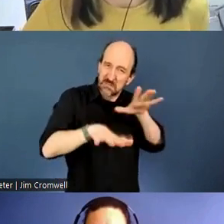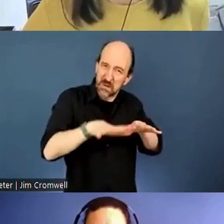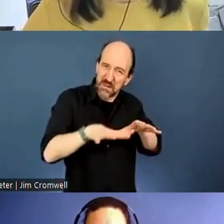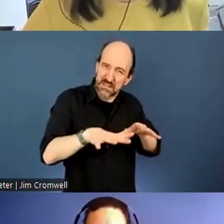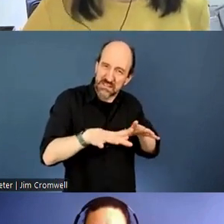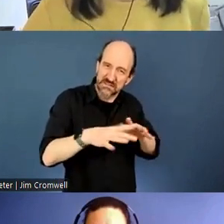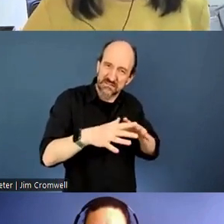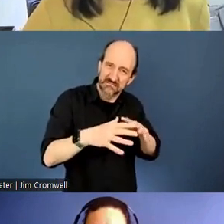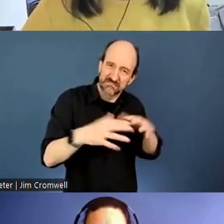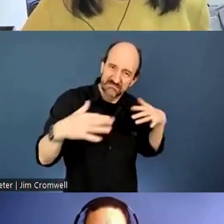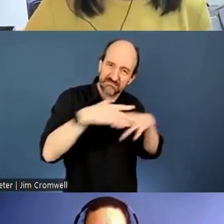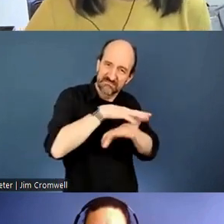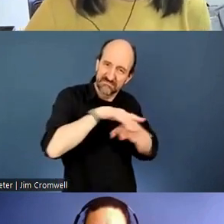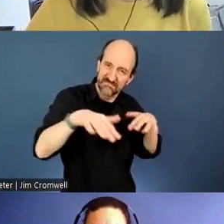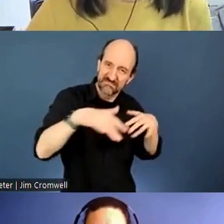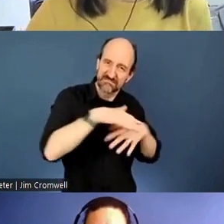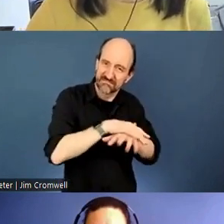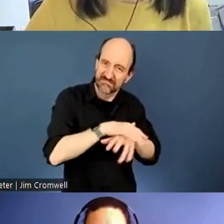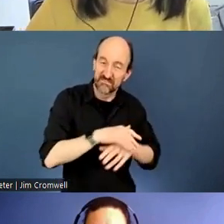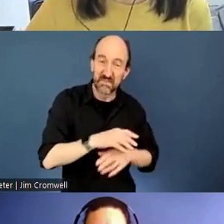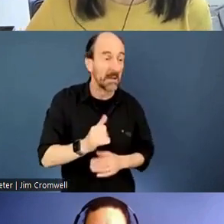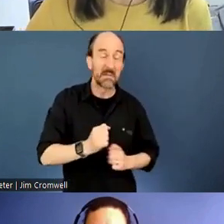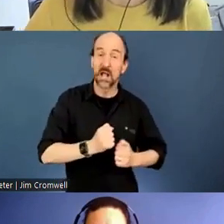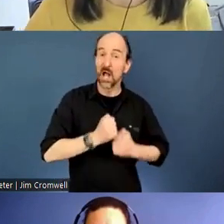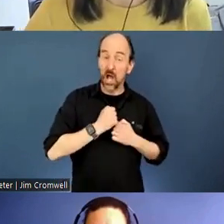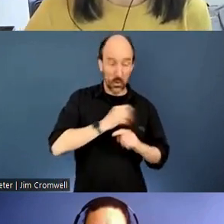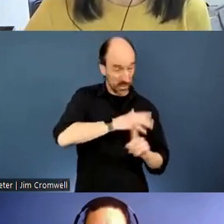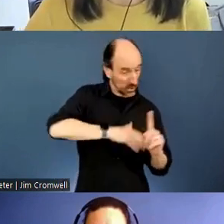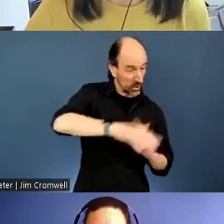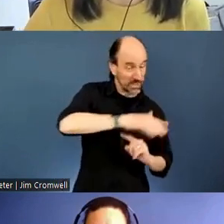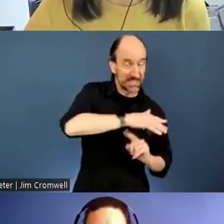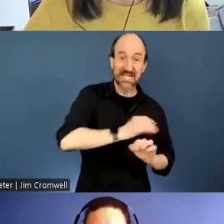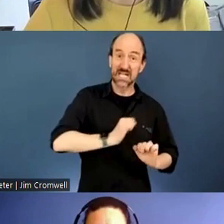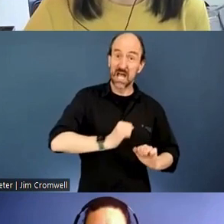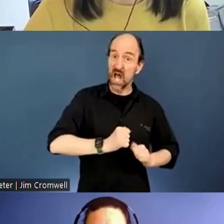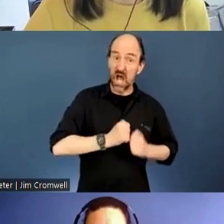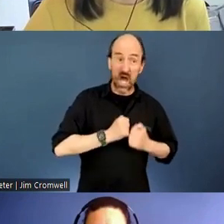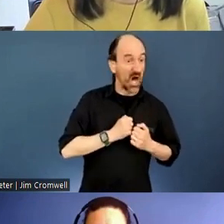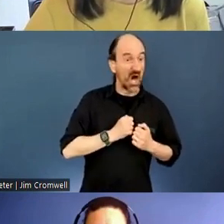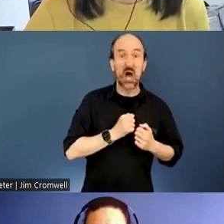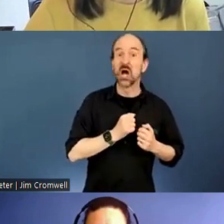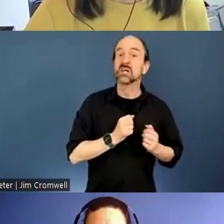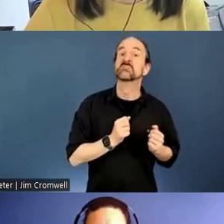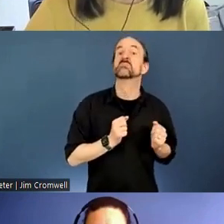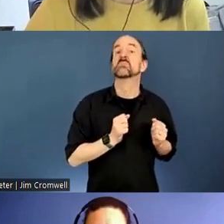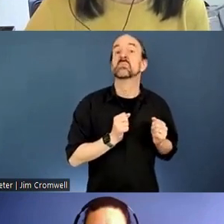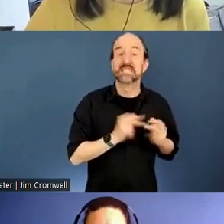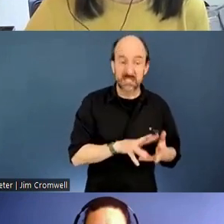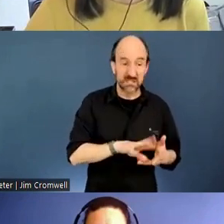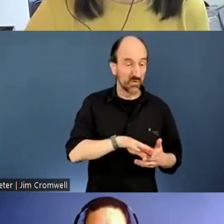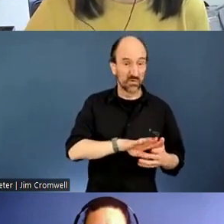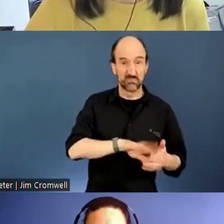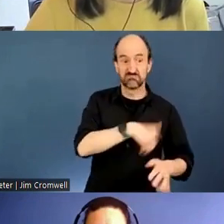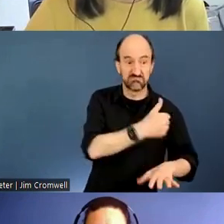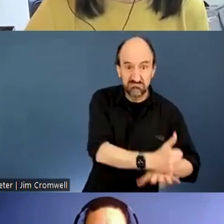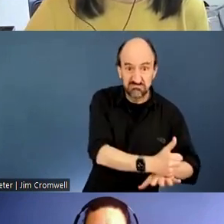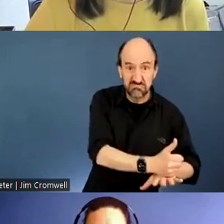different and our implementation sectors might be different but when it comes to monitoring evaluation I had a discussion